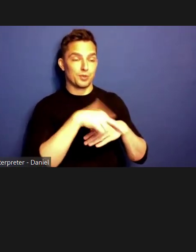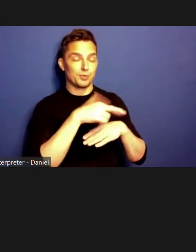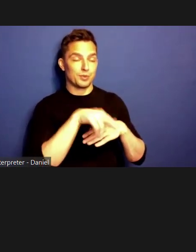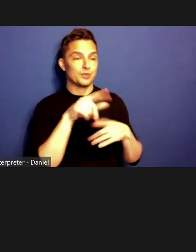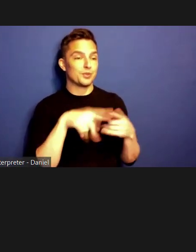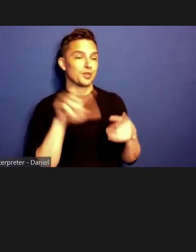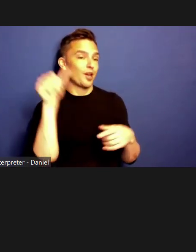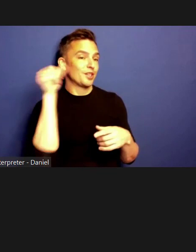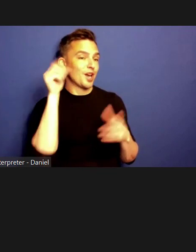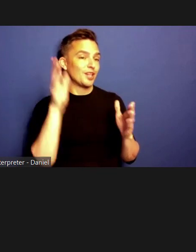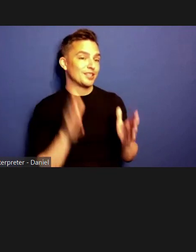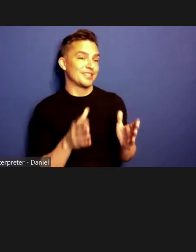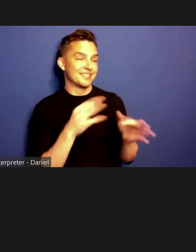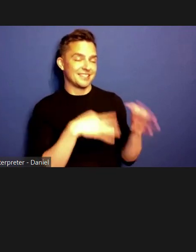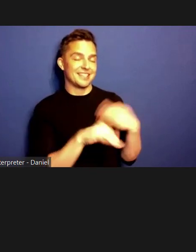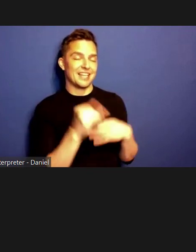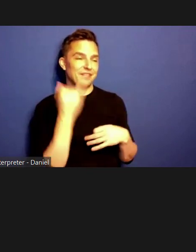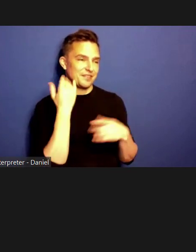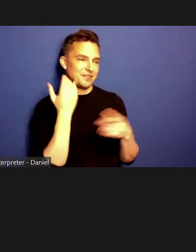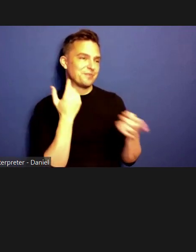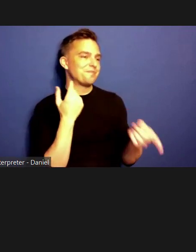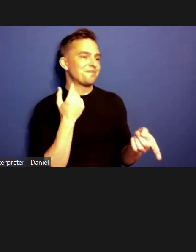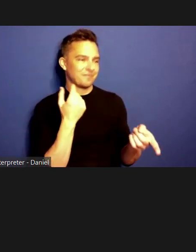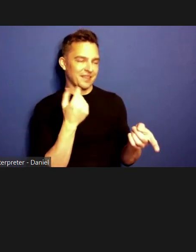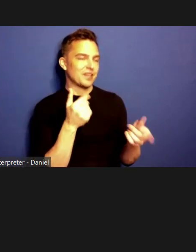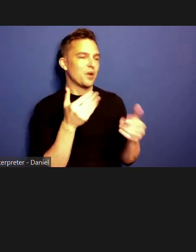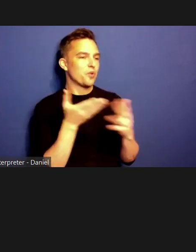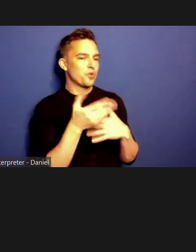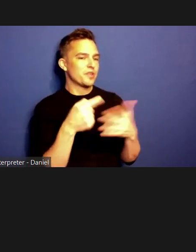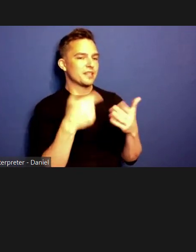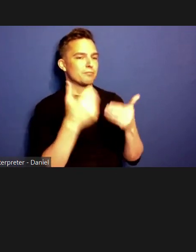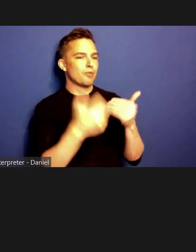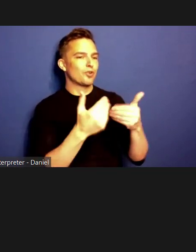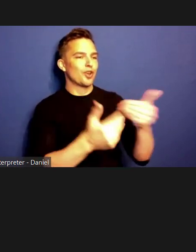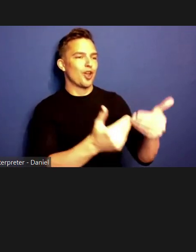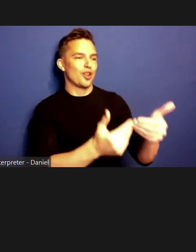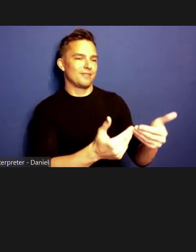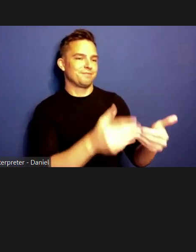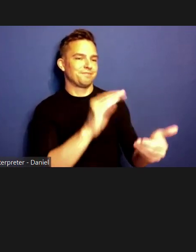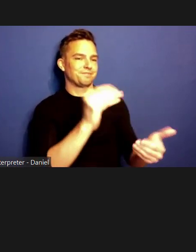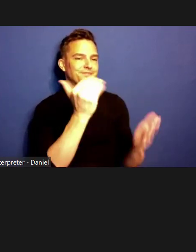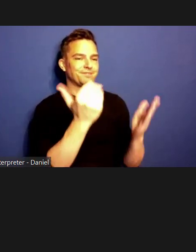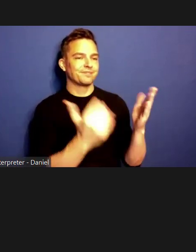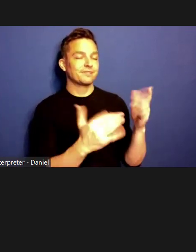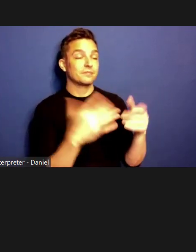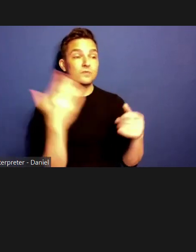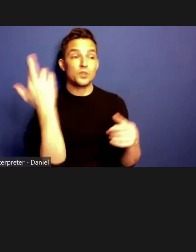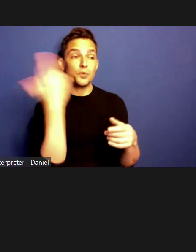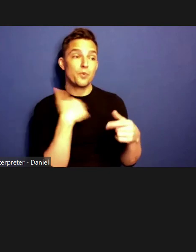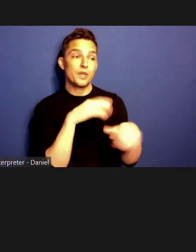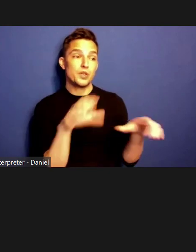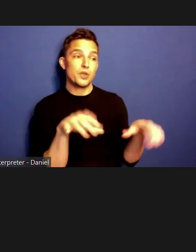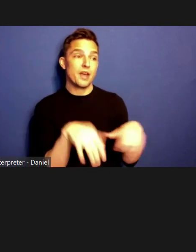versus if you go through this protocol? We do this because audiologists would be overwhelmed and not able